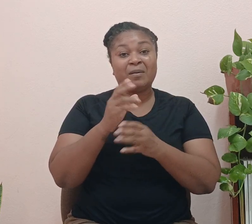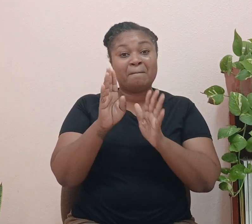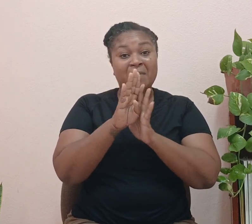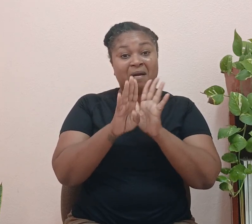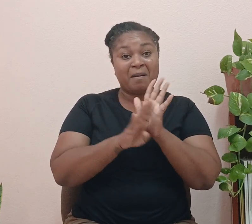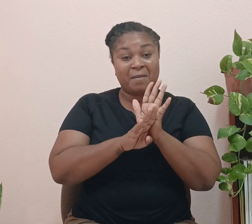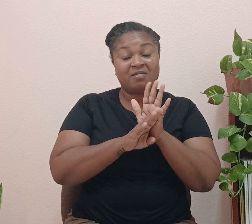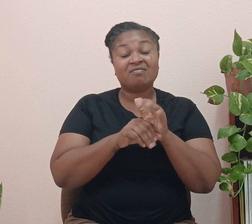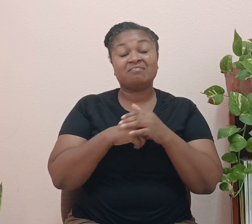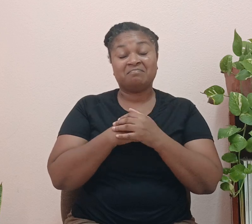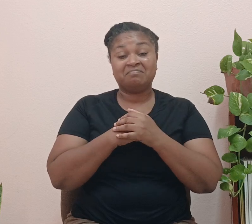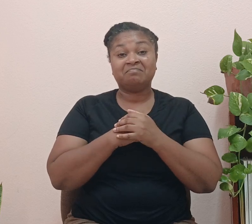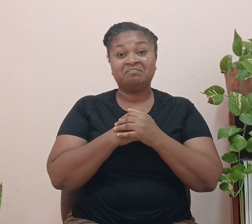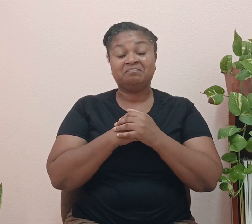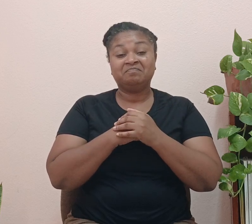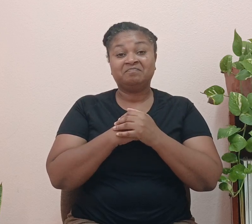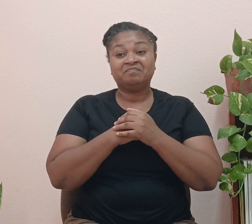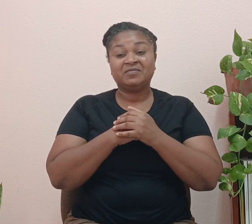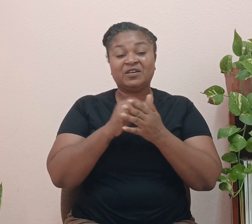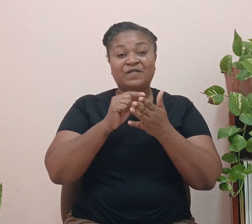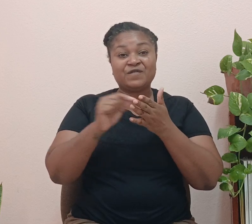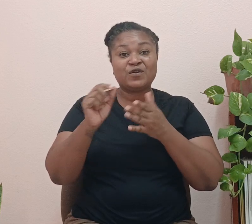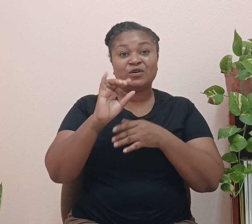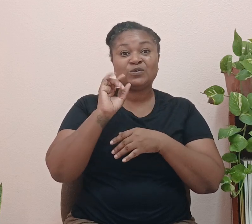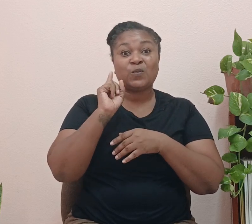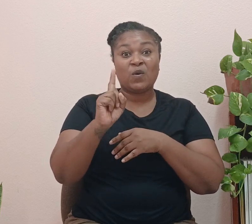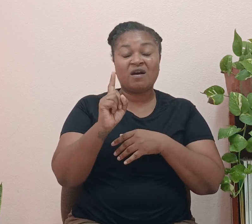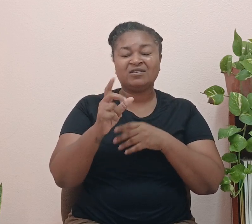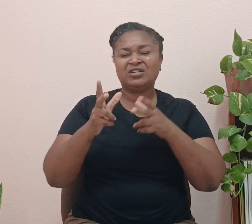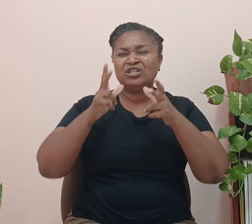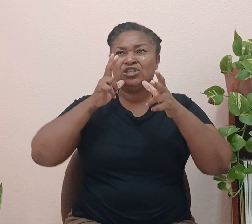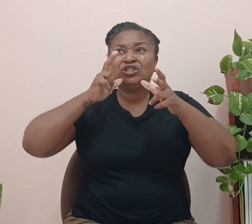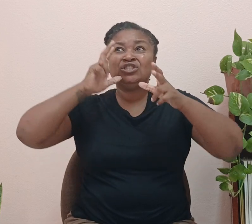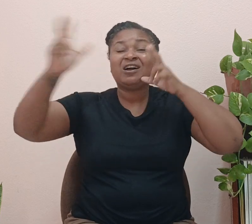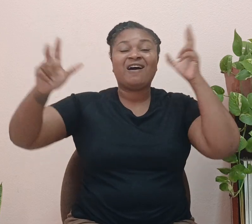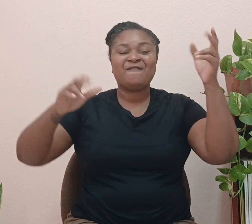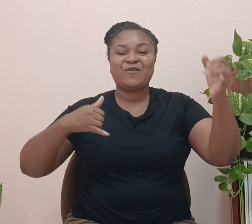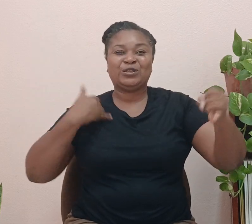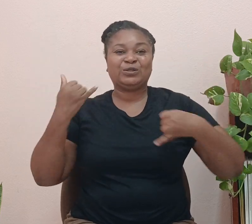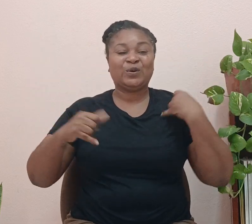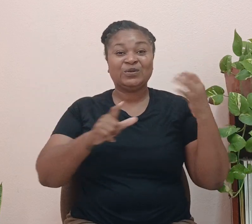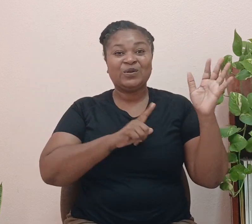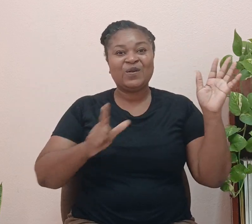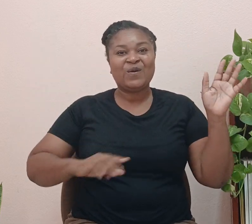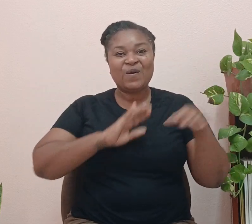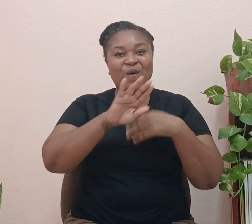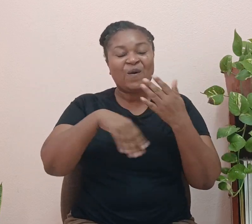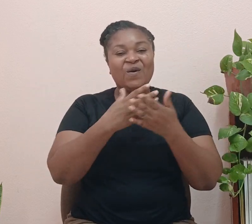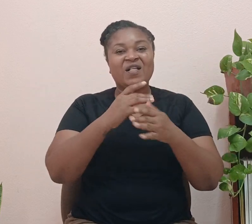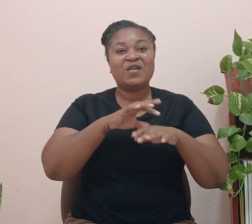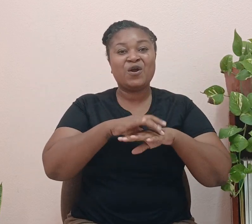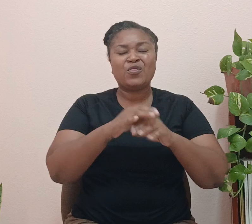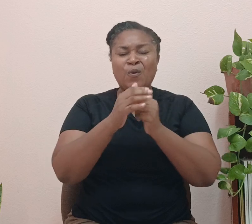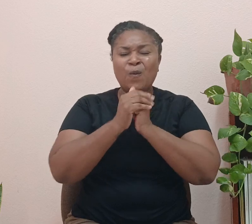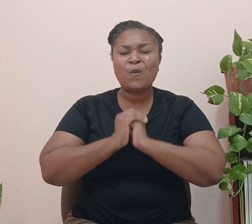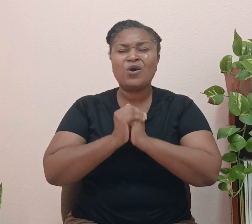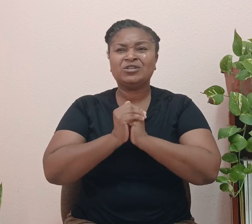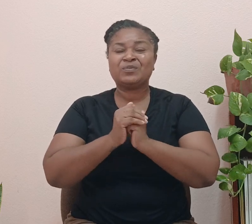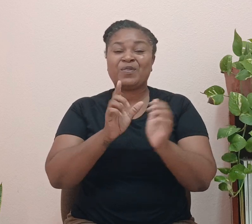1 Shout for joy to the LORD, all the earth. 2 Worship the LORD with gladness;